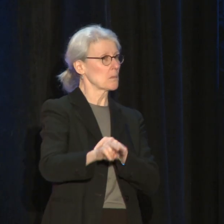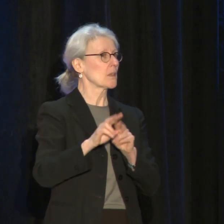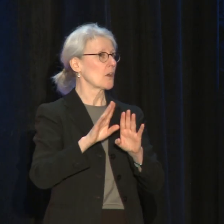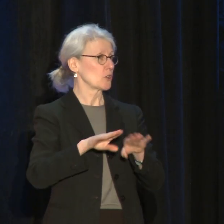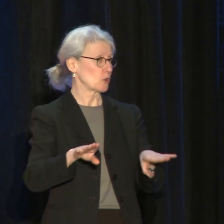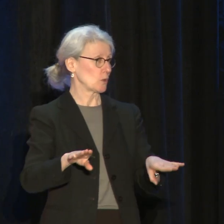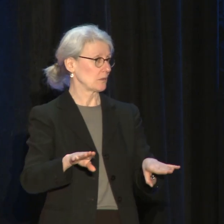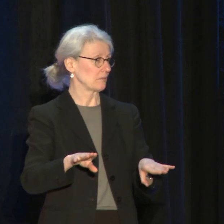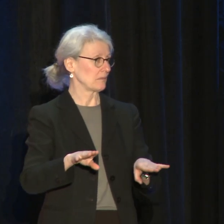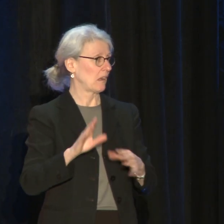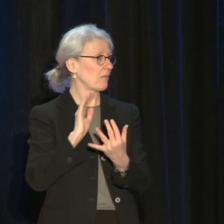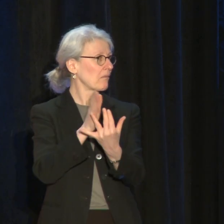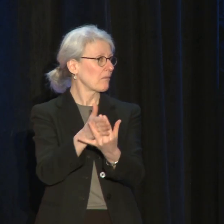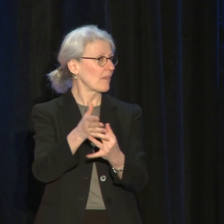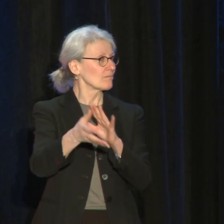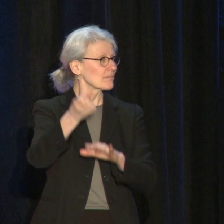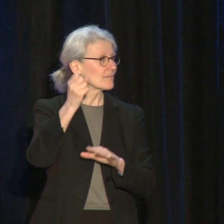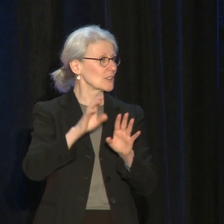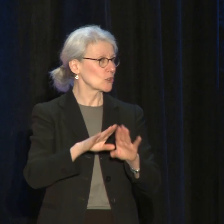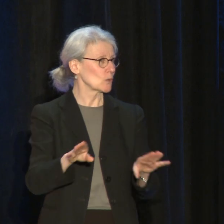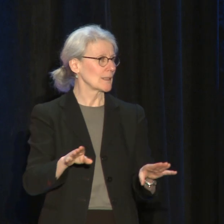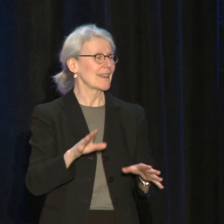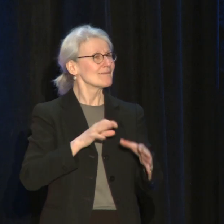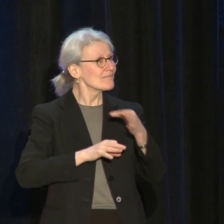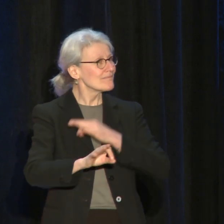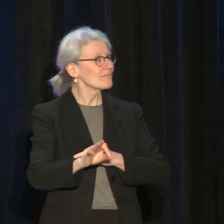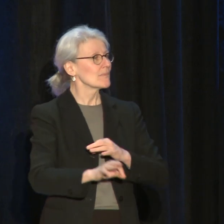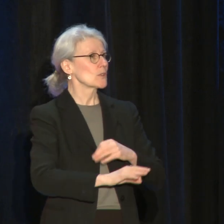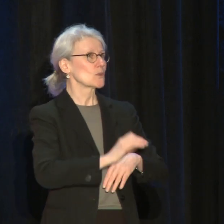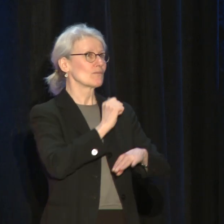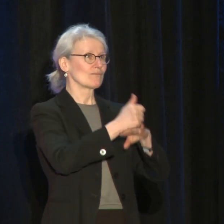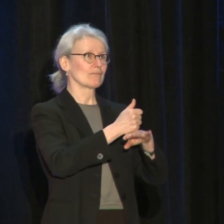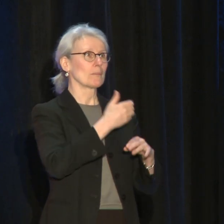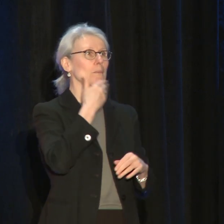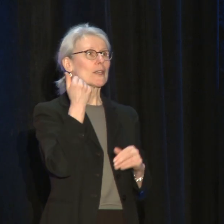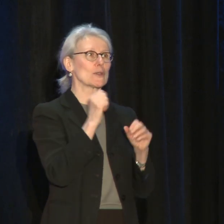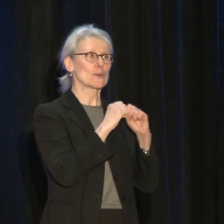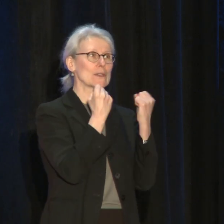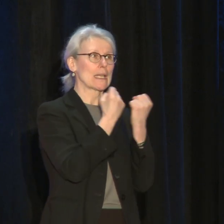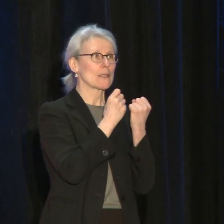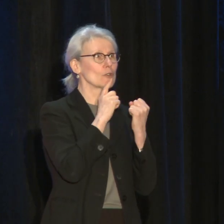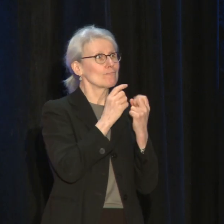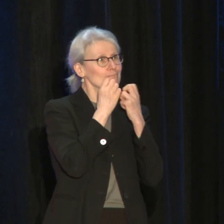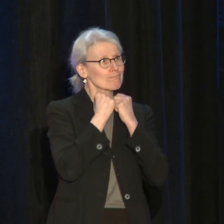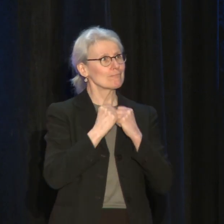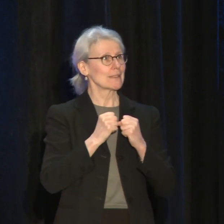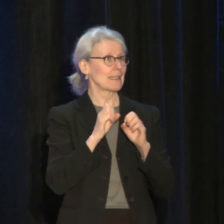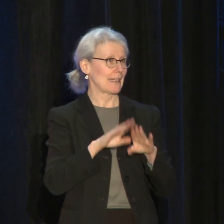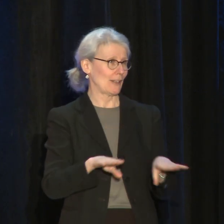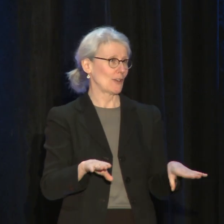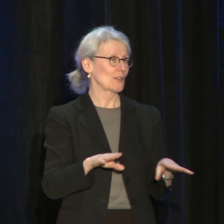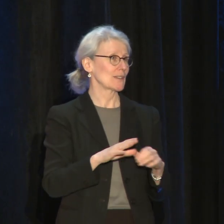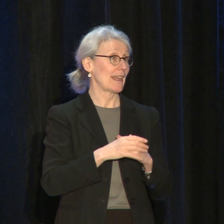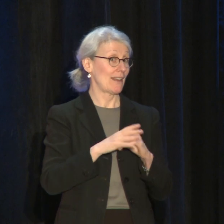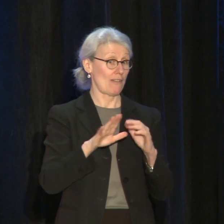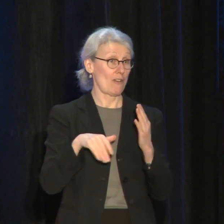build a society that truly cares for children and their family caregivers. Thanks so much.